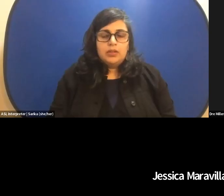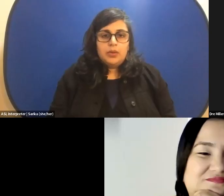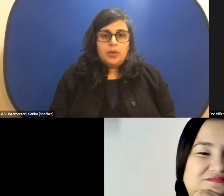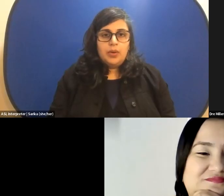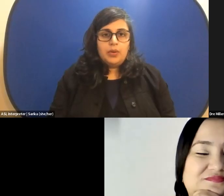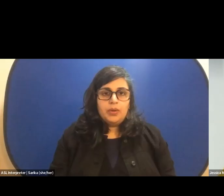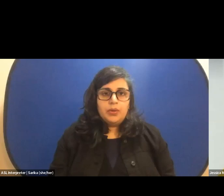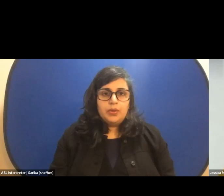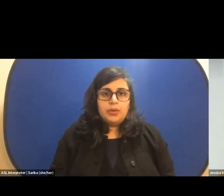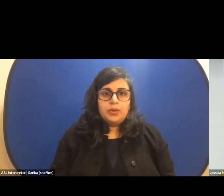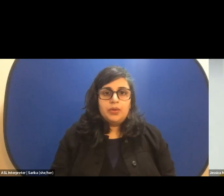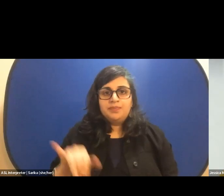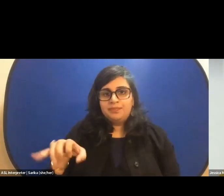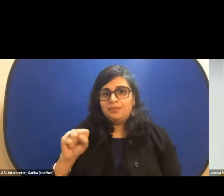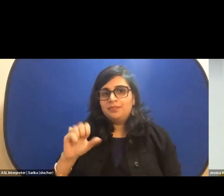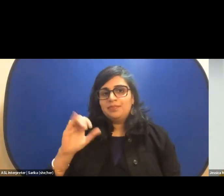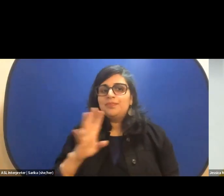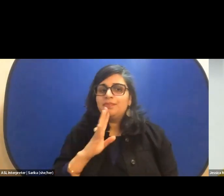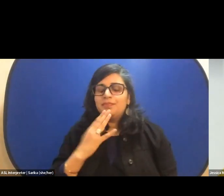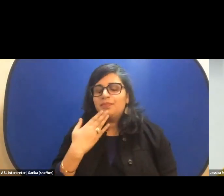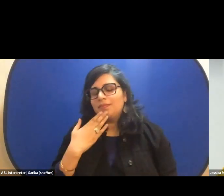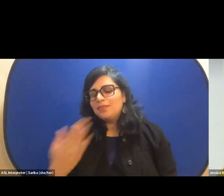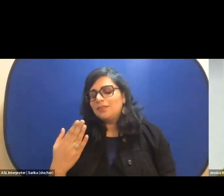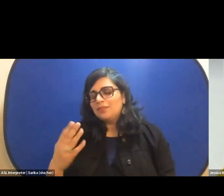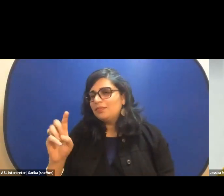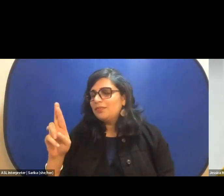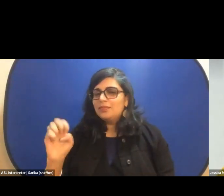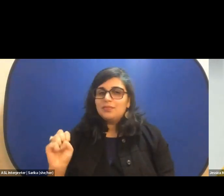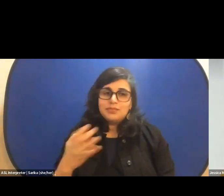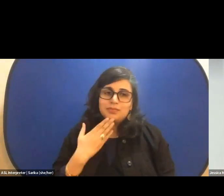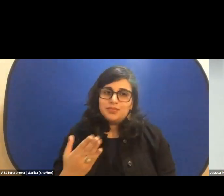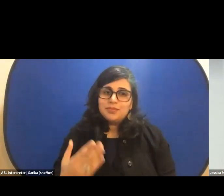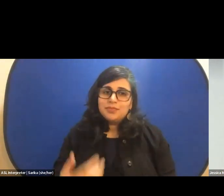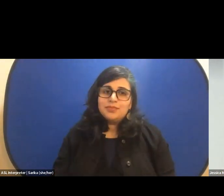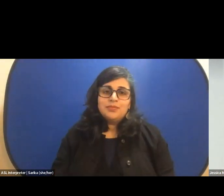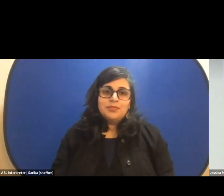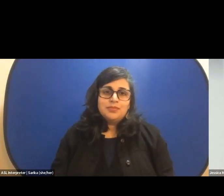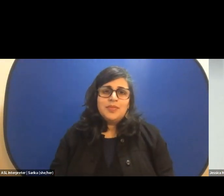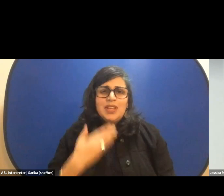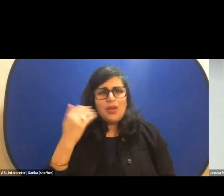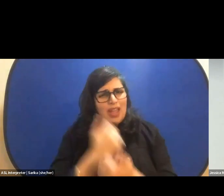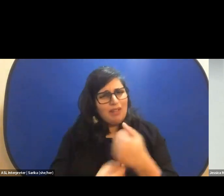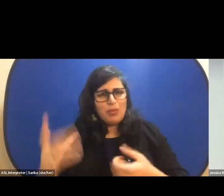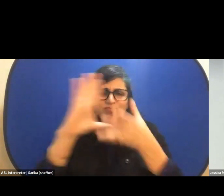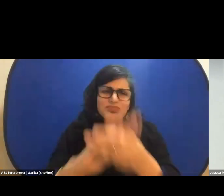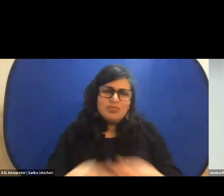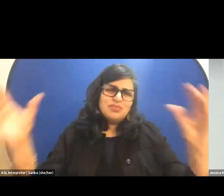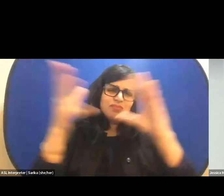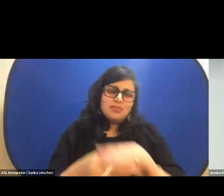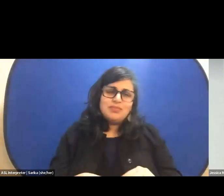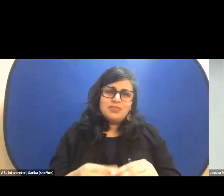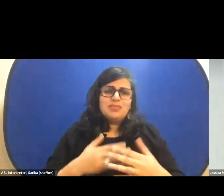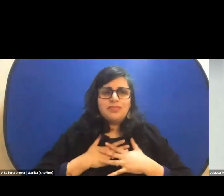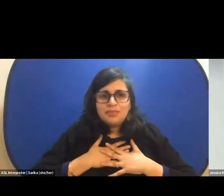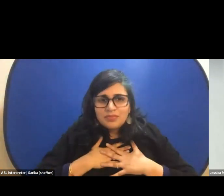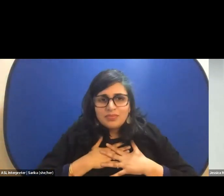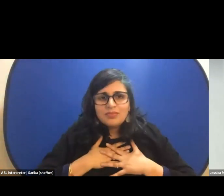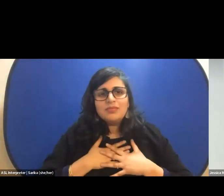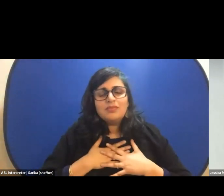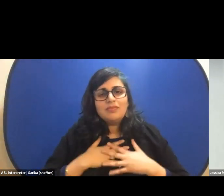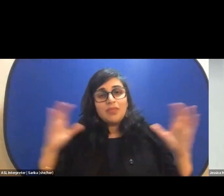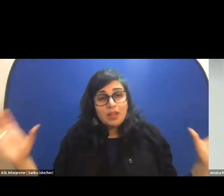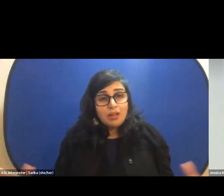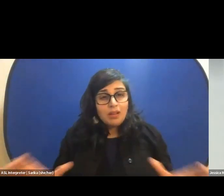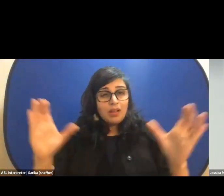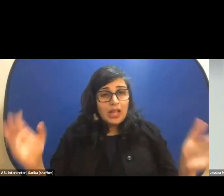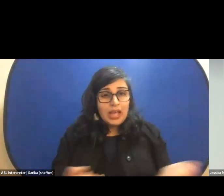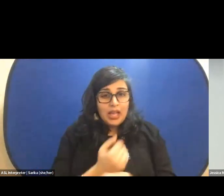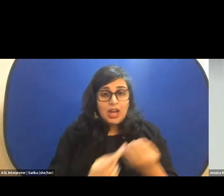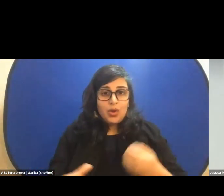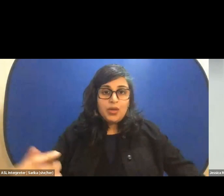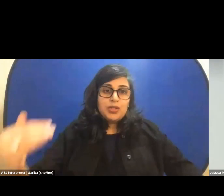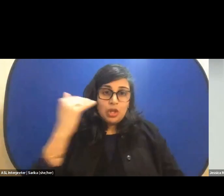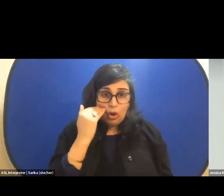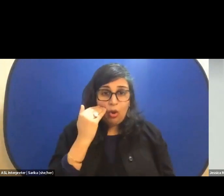use as a crowd control tactic.